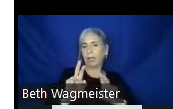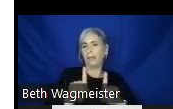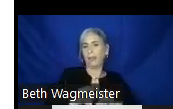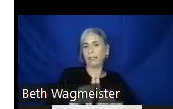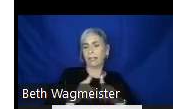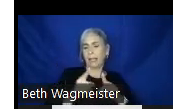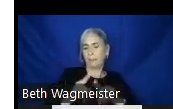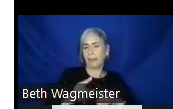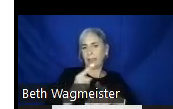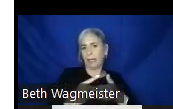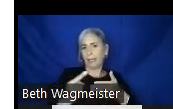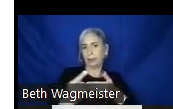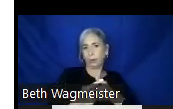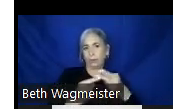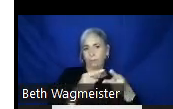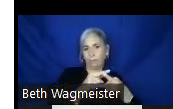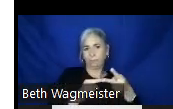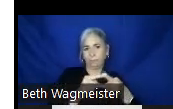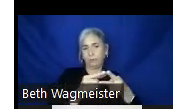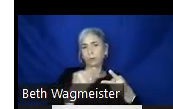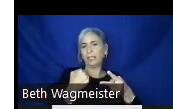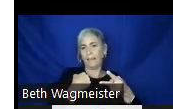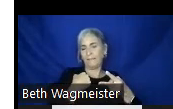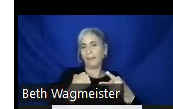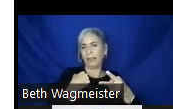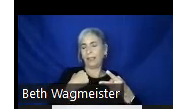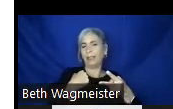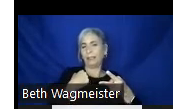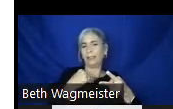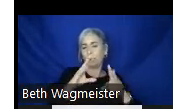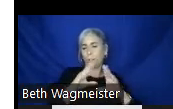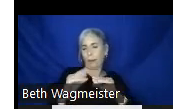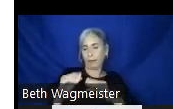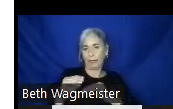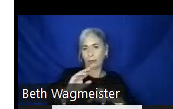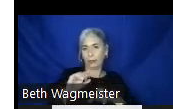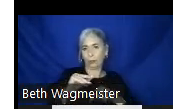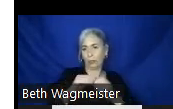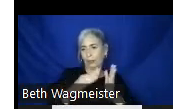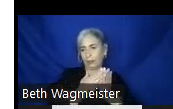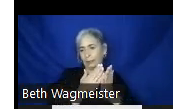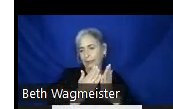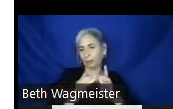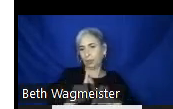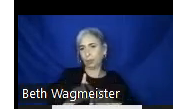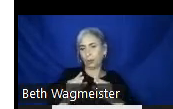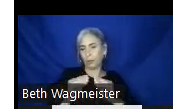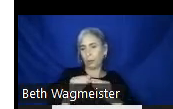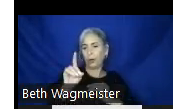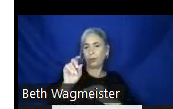tech share pro and upcoming two weeks, our regular webinar series and more drop ins, in December.